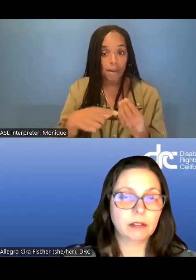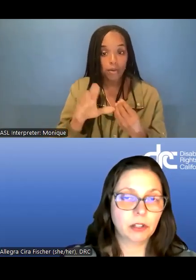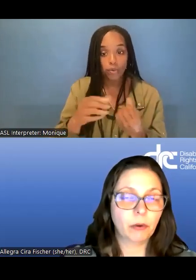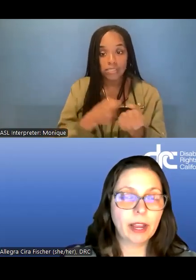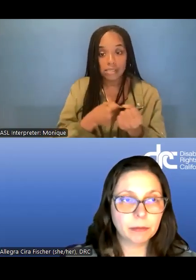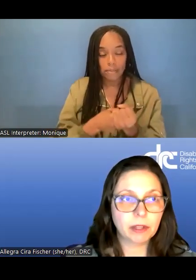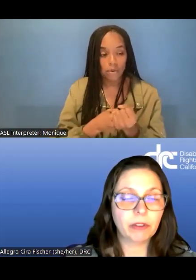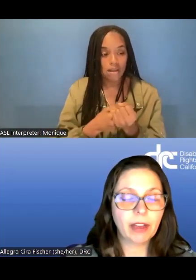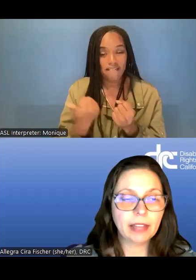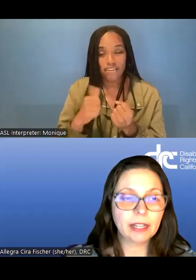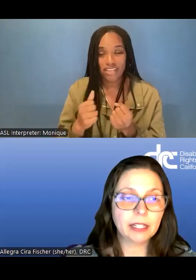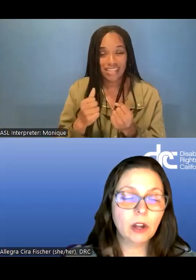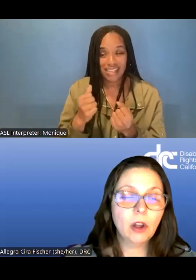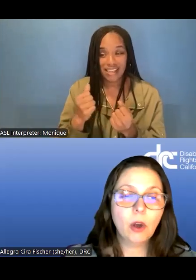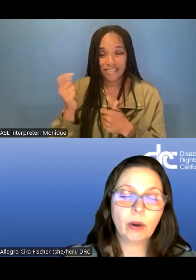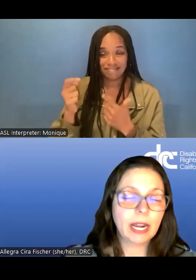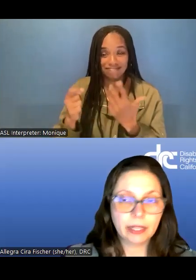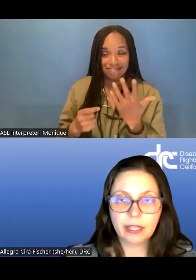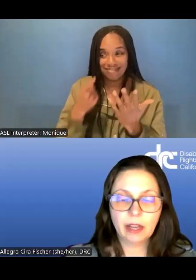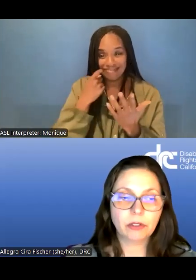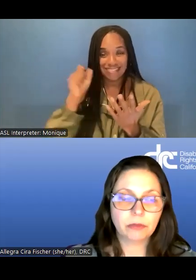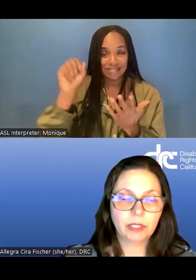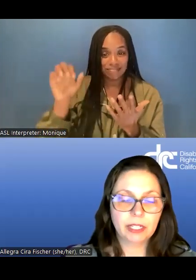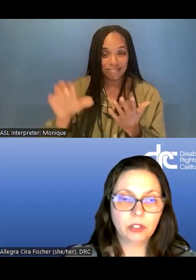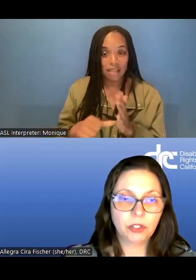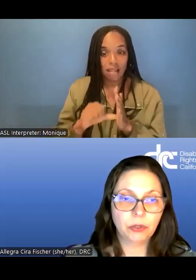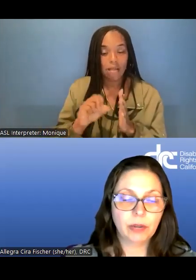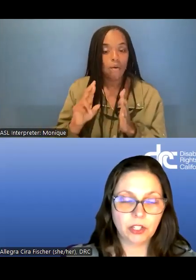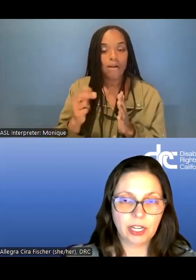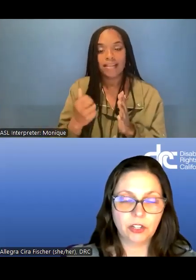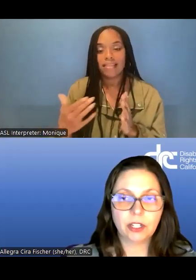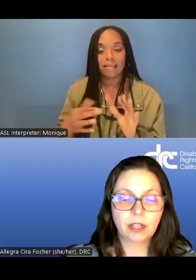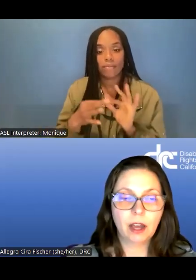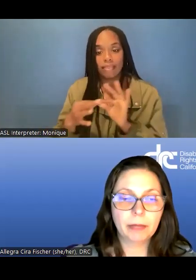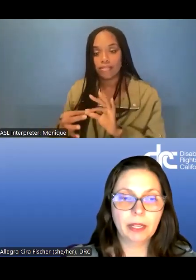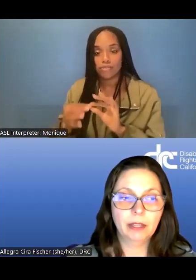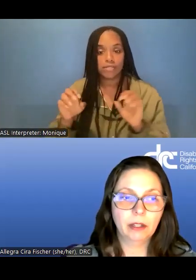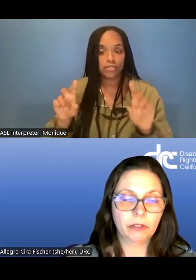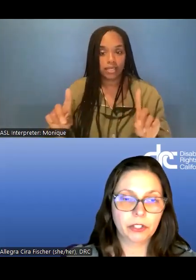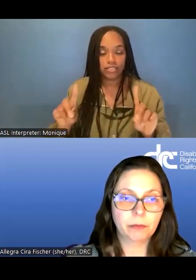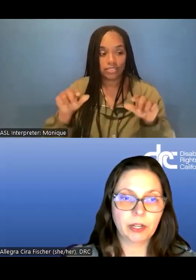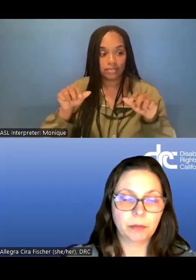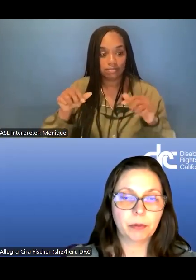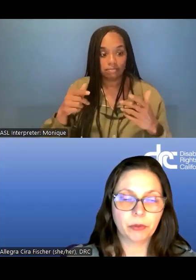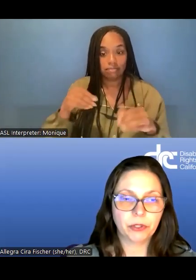you know, items that we've highlighted or anything else related to education. In the governor's budget proposal.